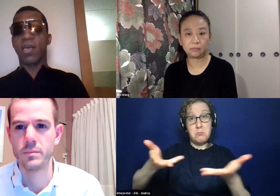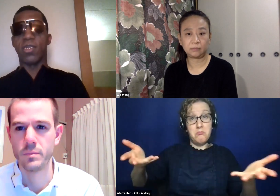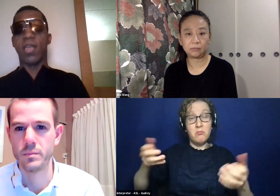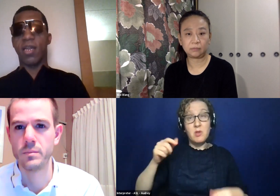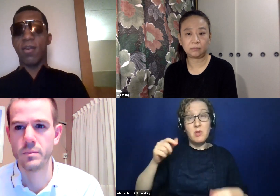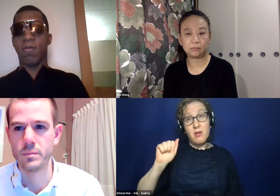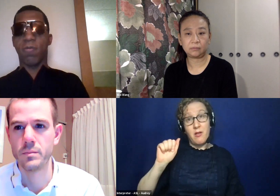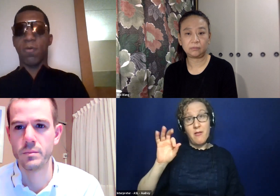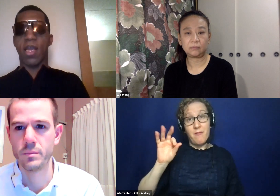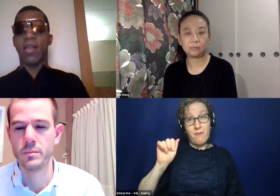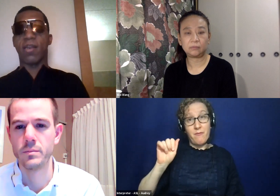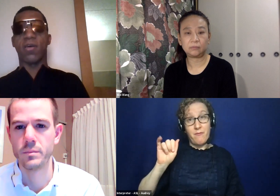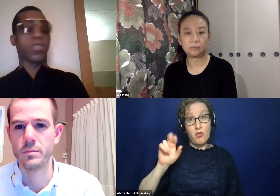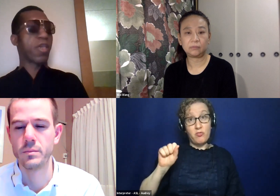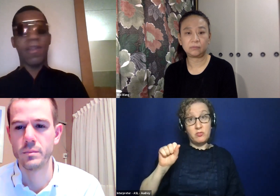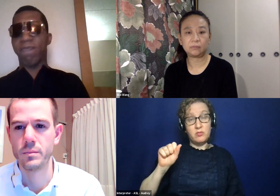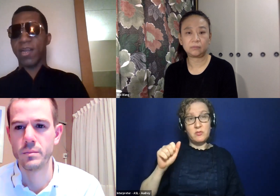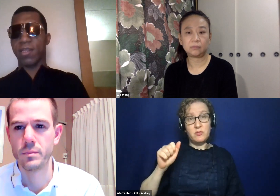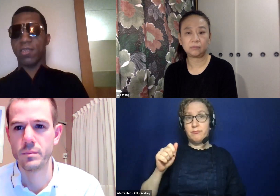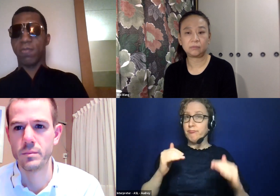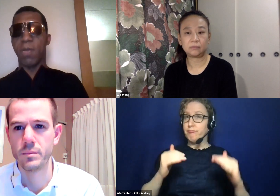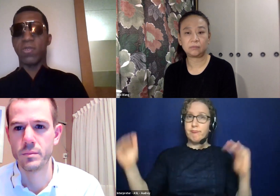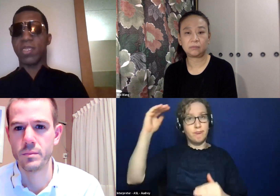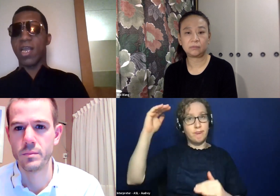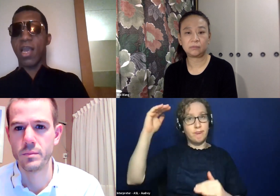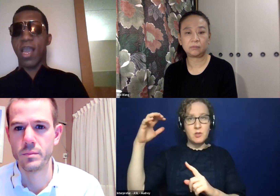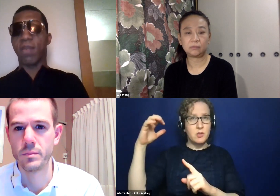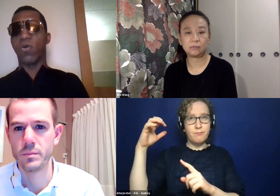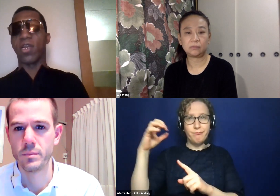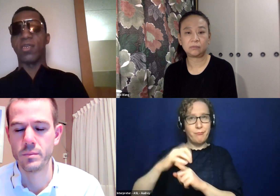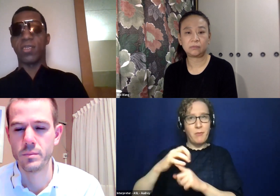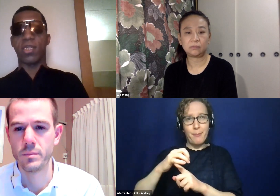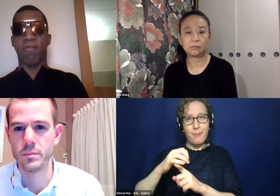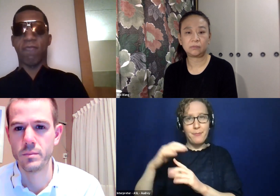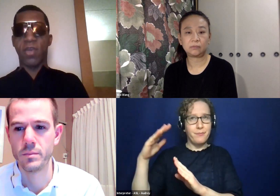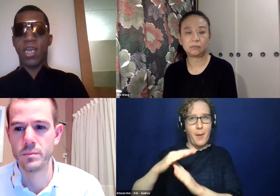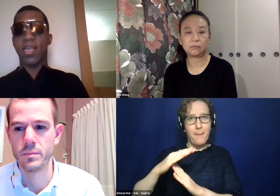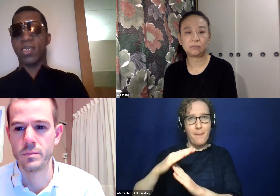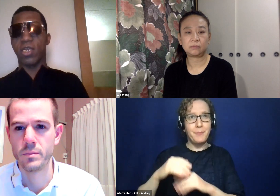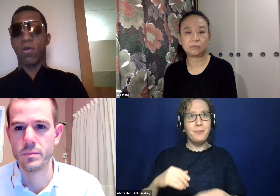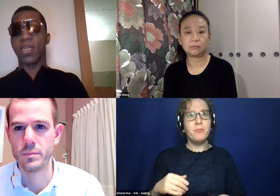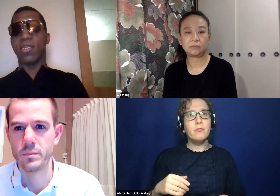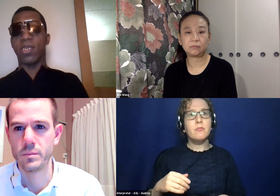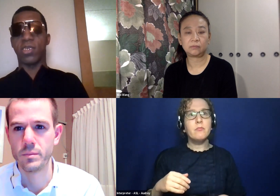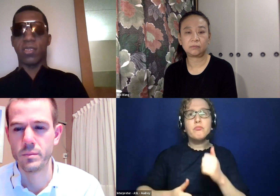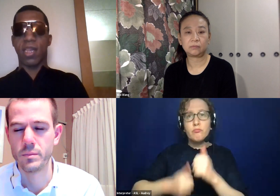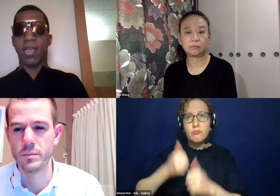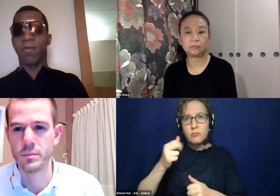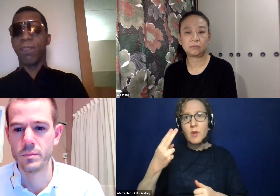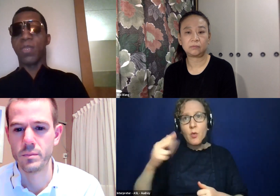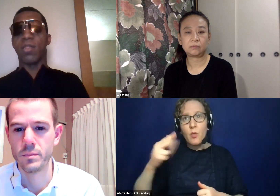second to none, and also given the fact that most Headquarters of international organizations like